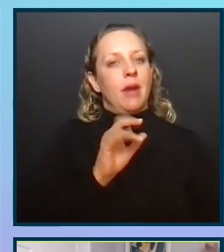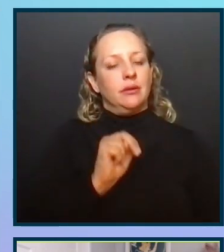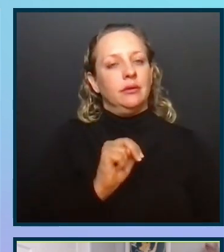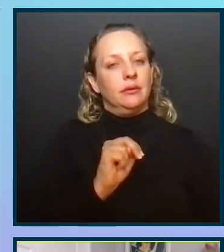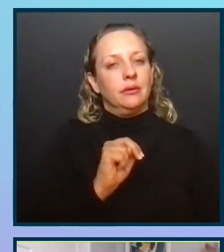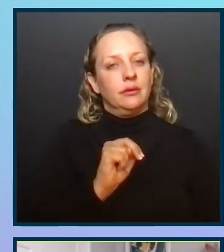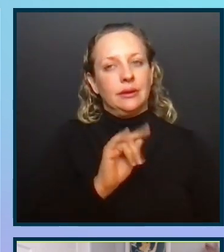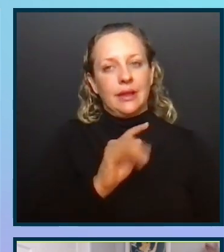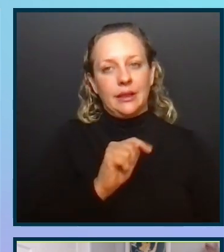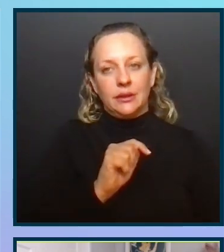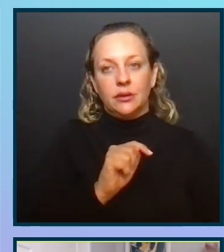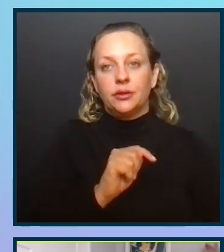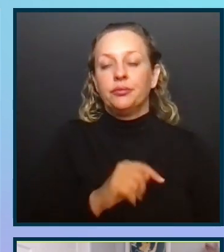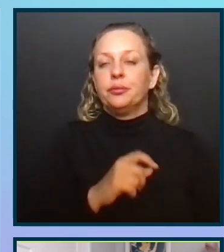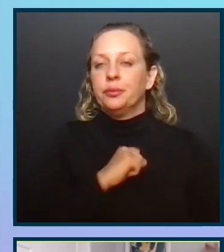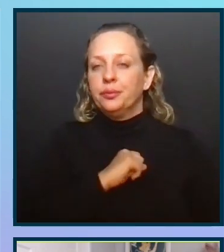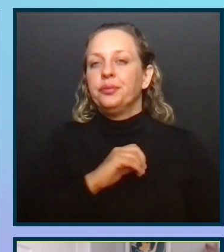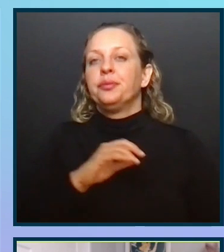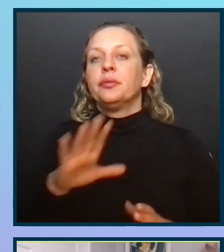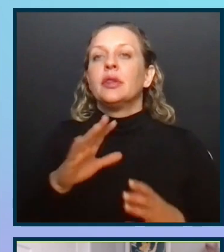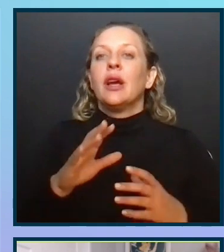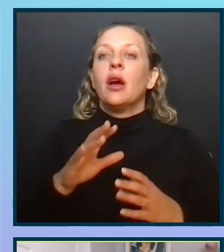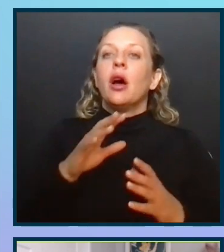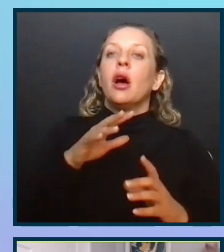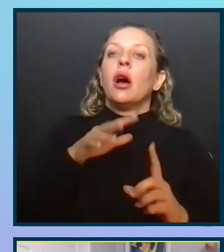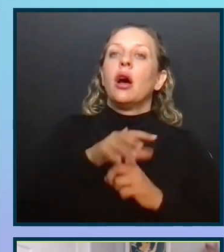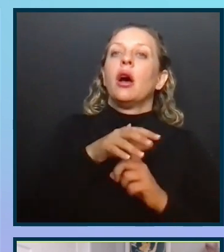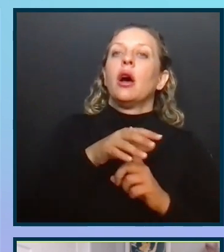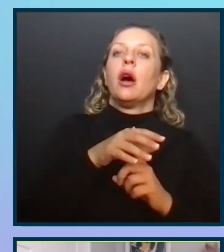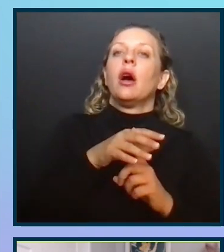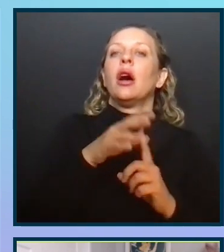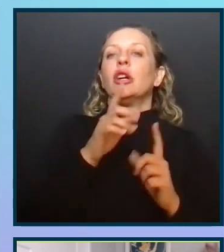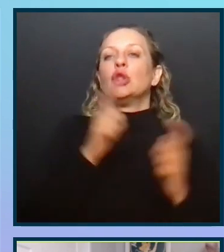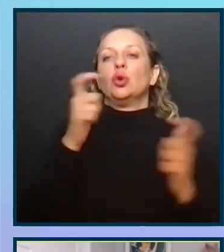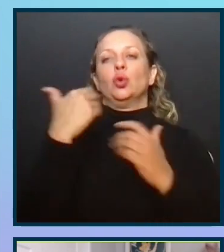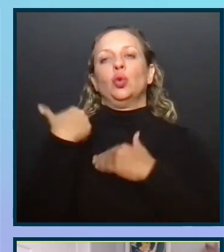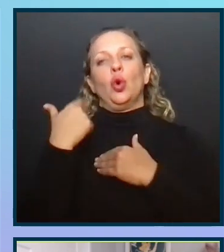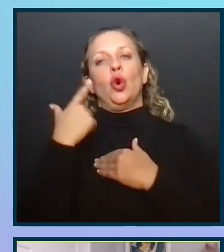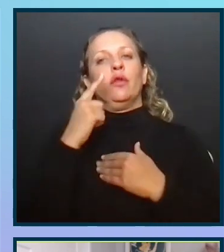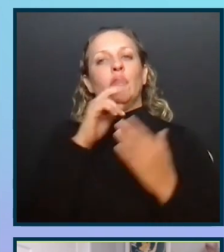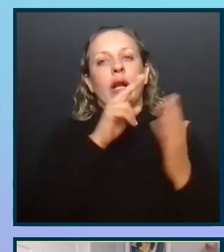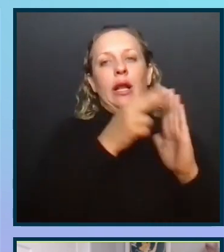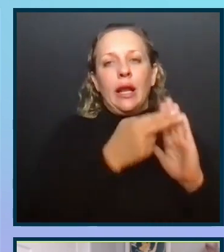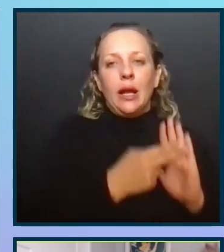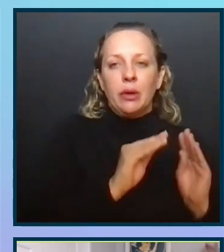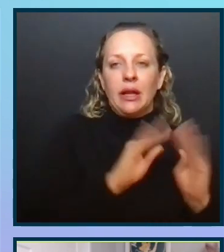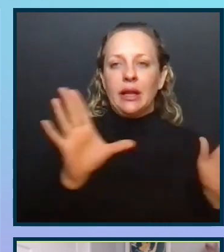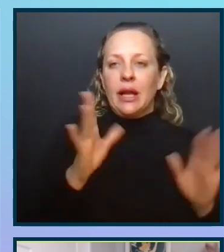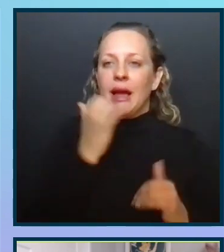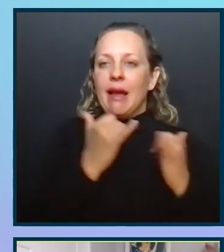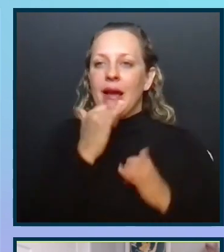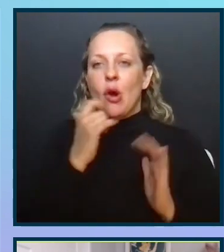Content designers play a huge role in clear labels, instructions, and error identification as well.